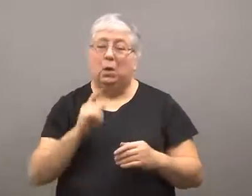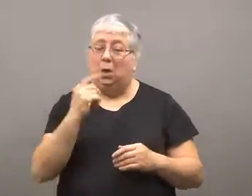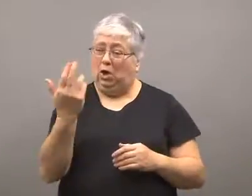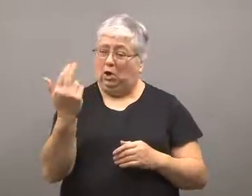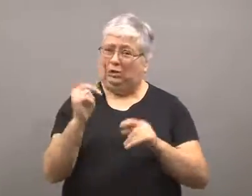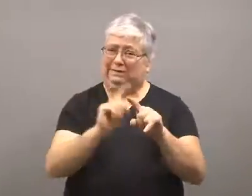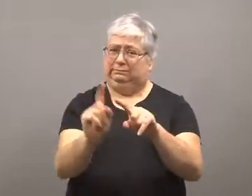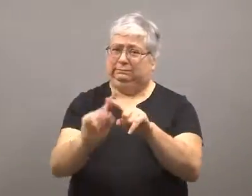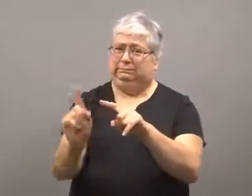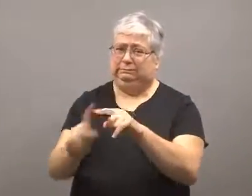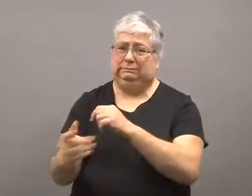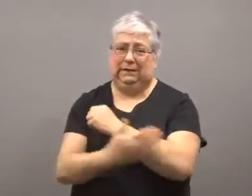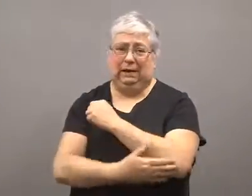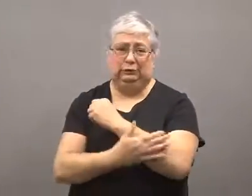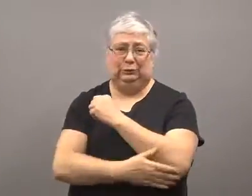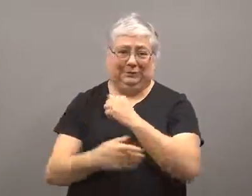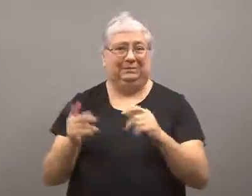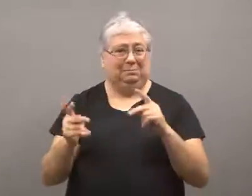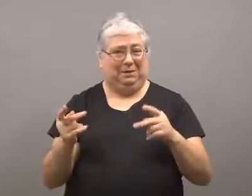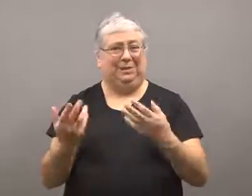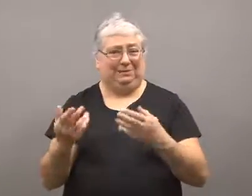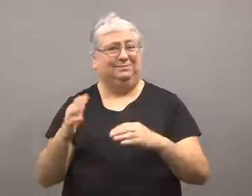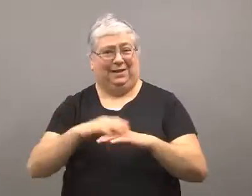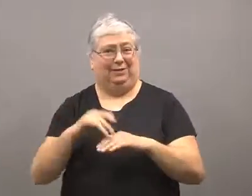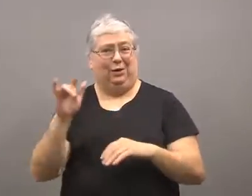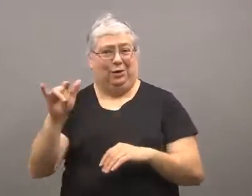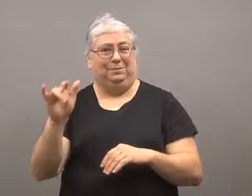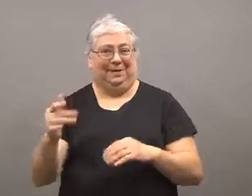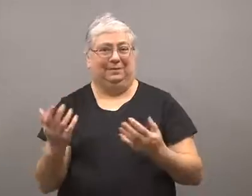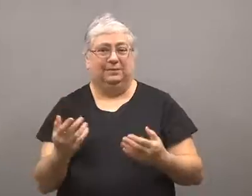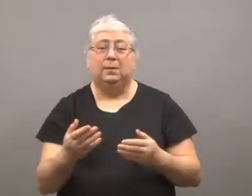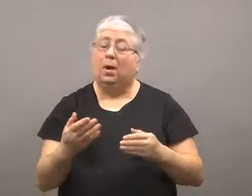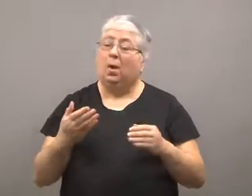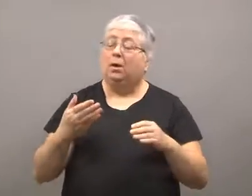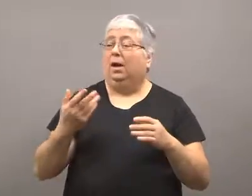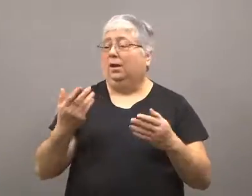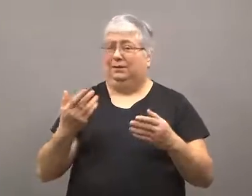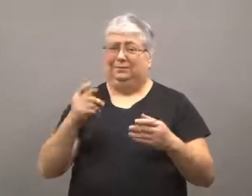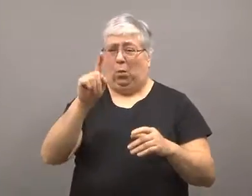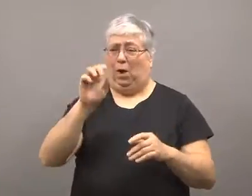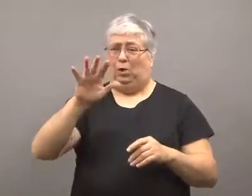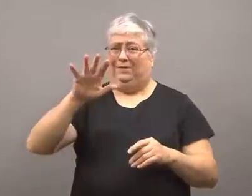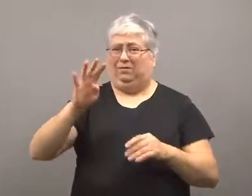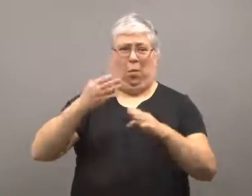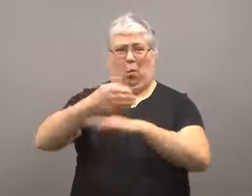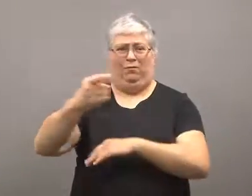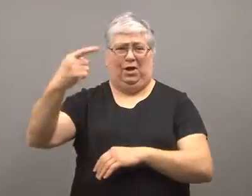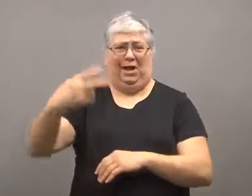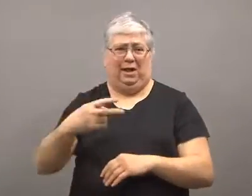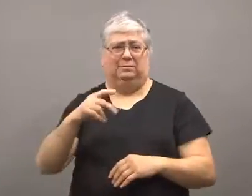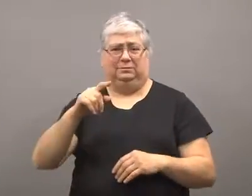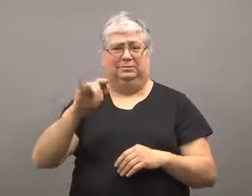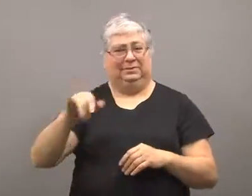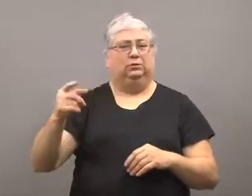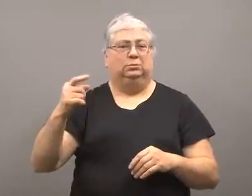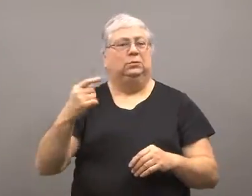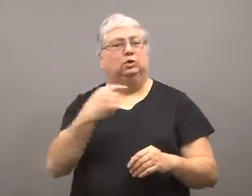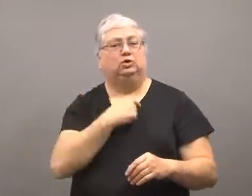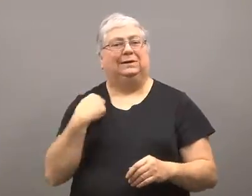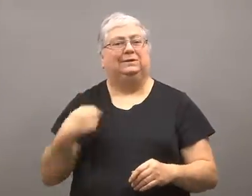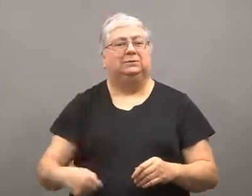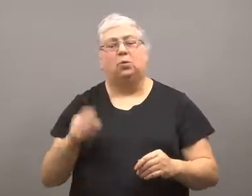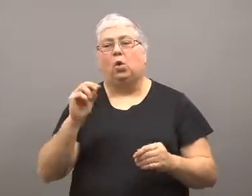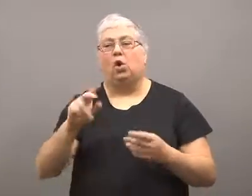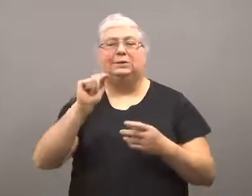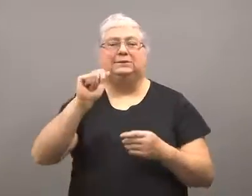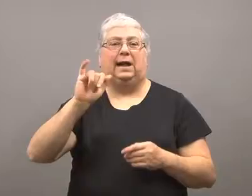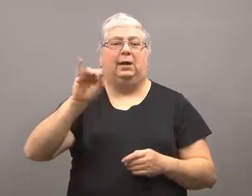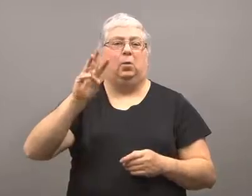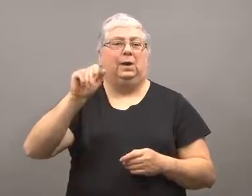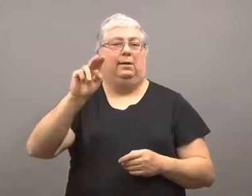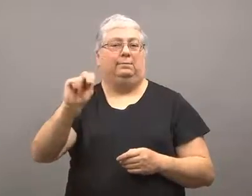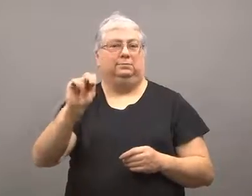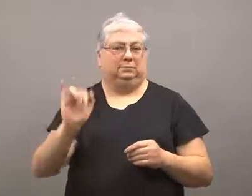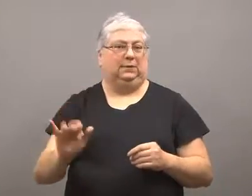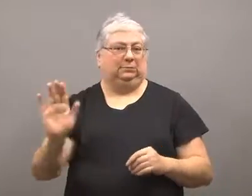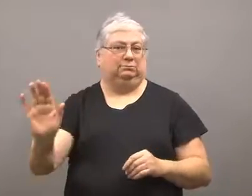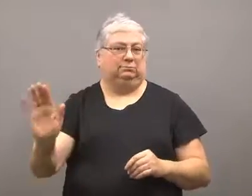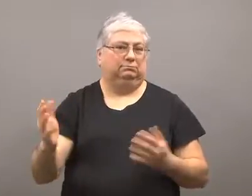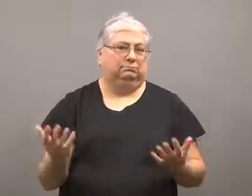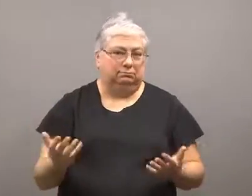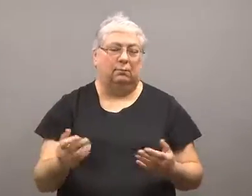There were 13 different nationalities on the plane.